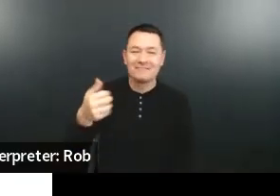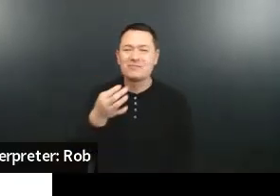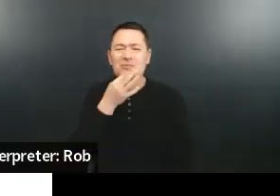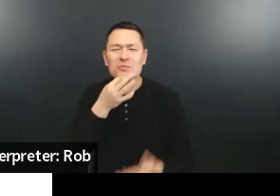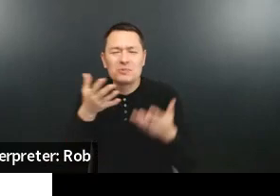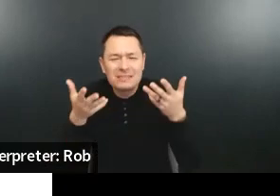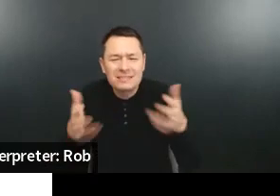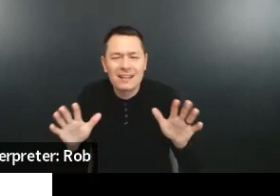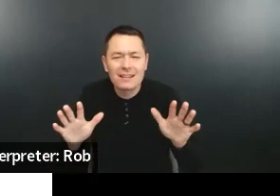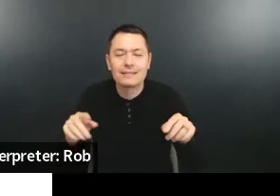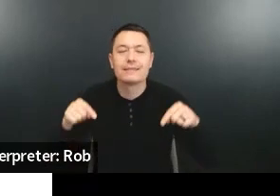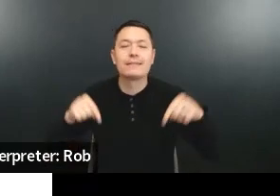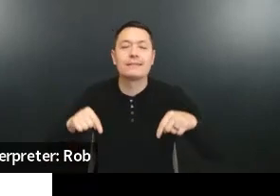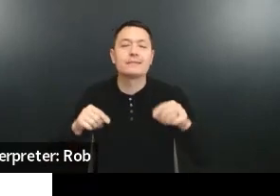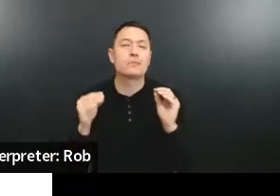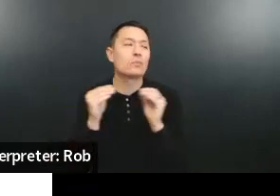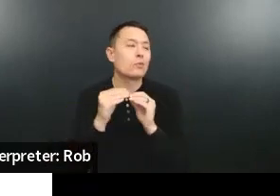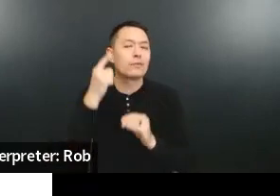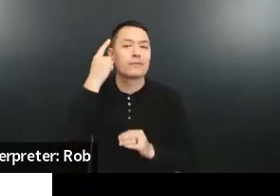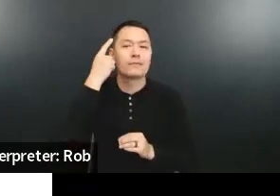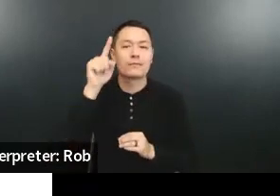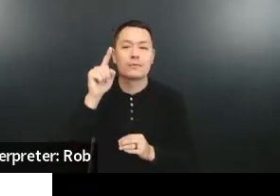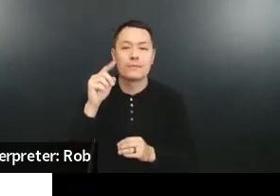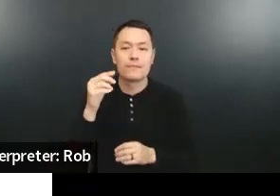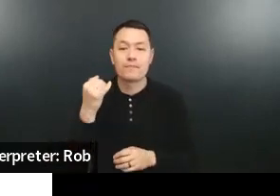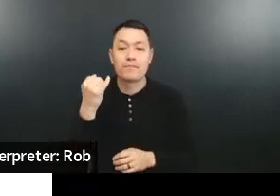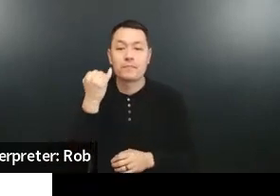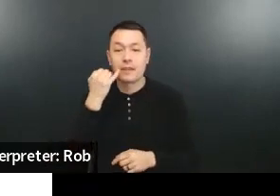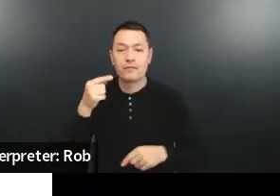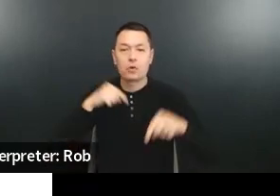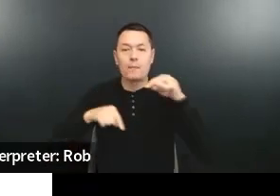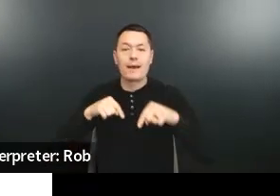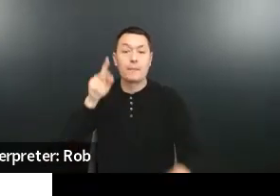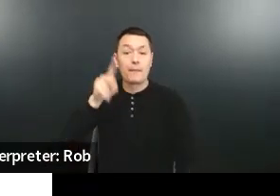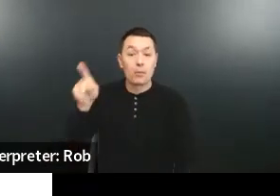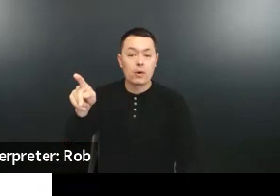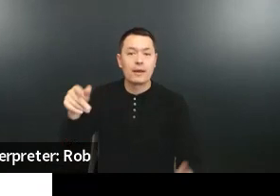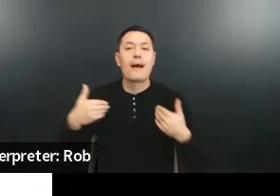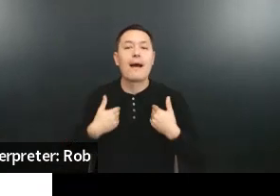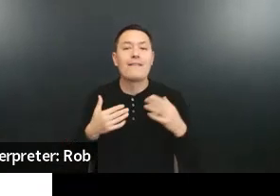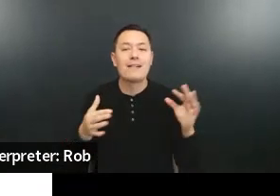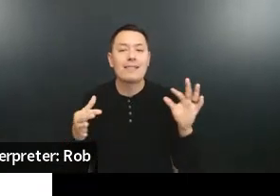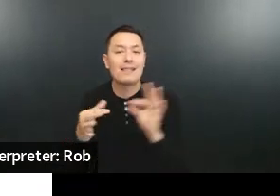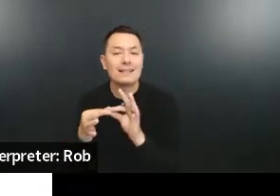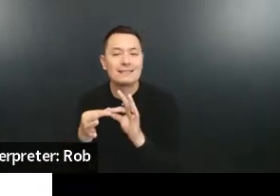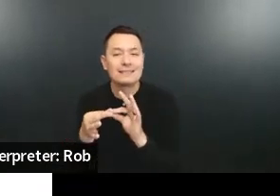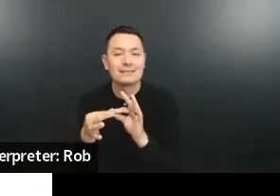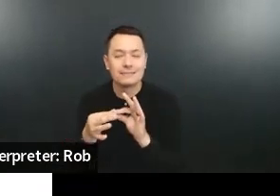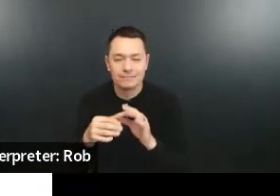This is more for if you come back to the PowerPoint here, some links to different additional resources,